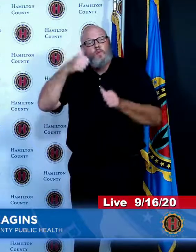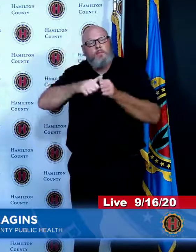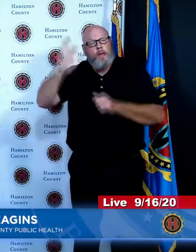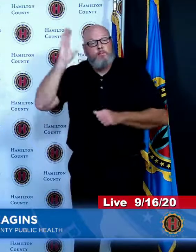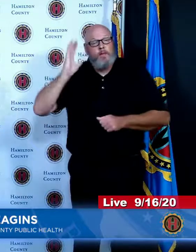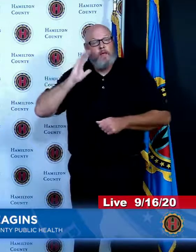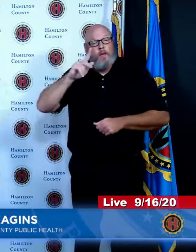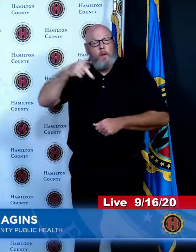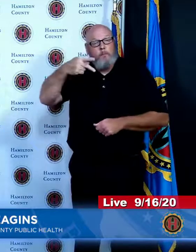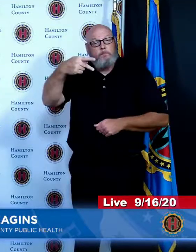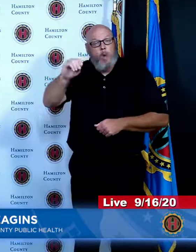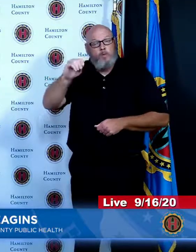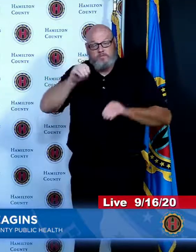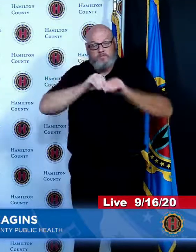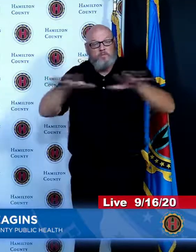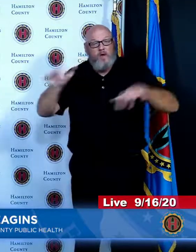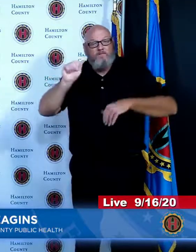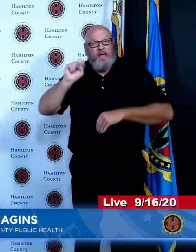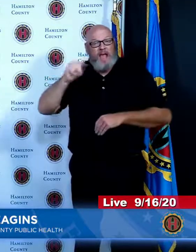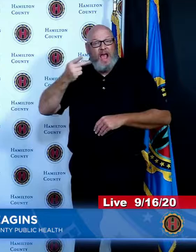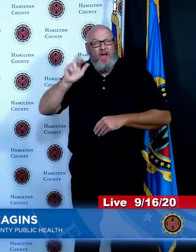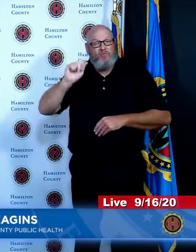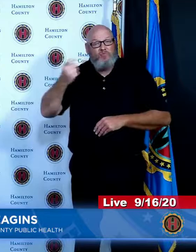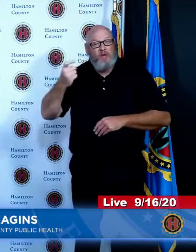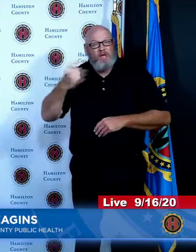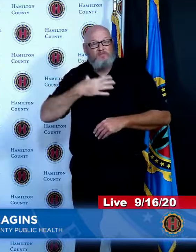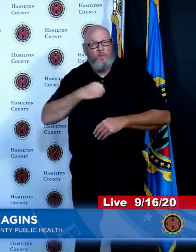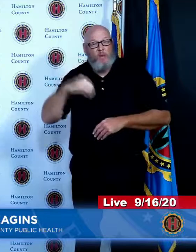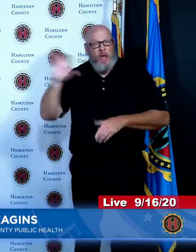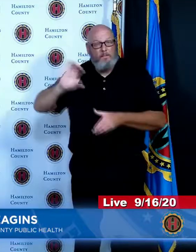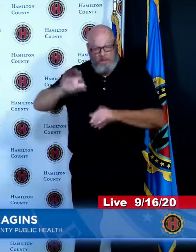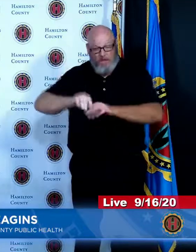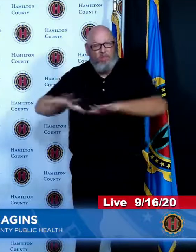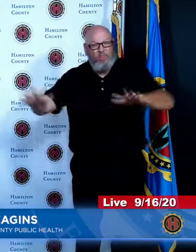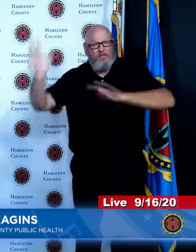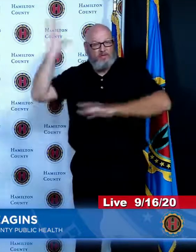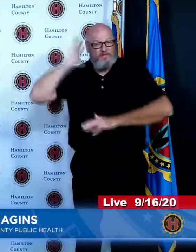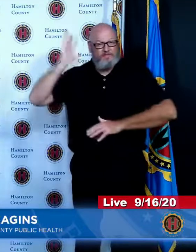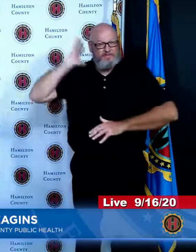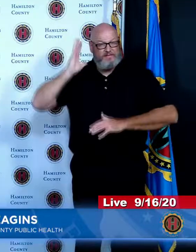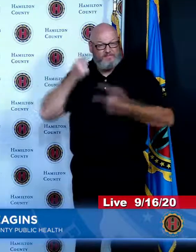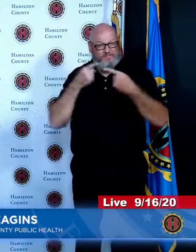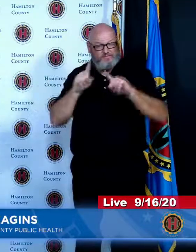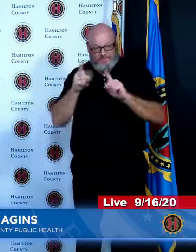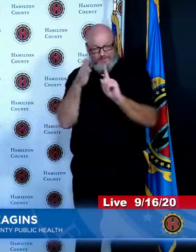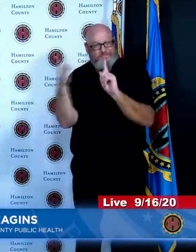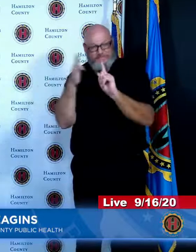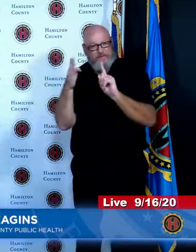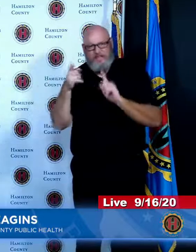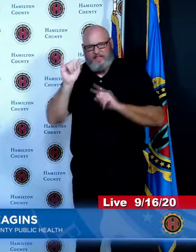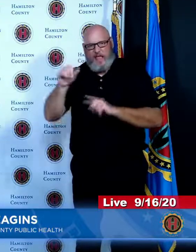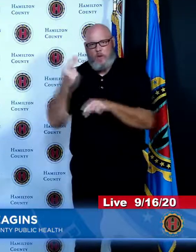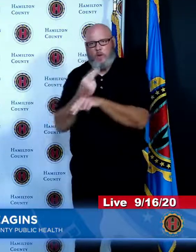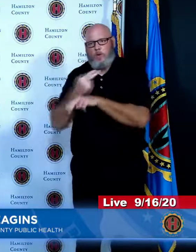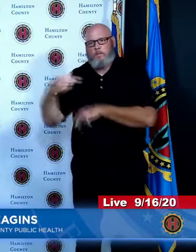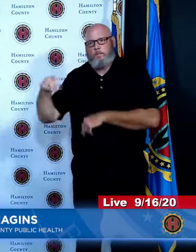those would be points of distribution over a hundred of those throughout our county and we also have the capability for